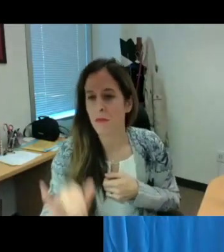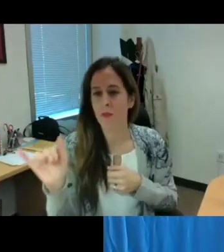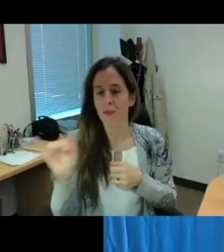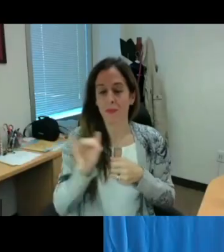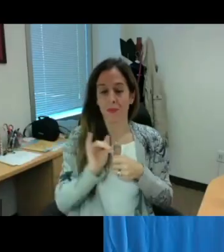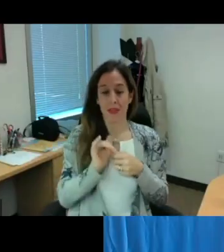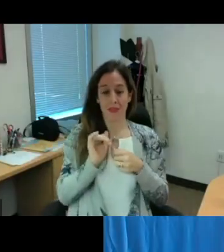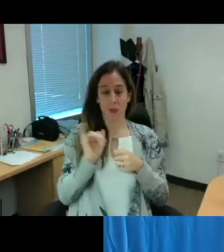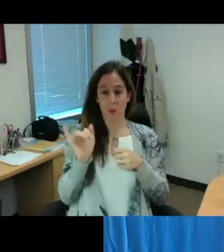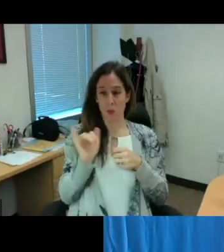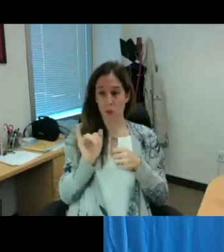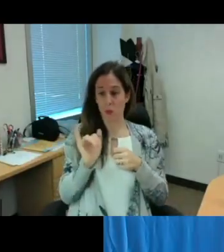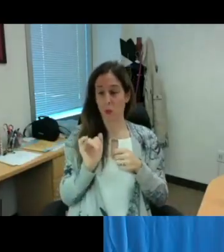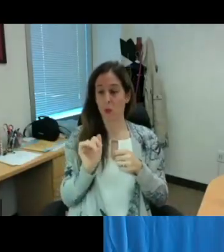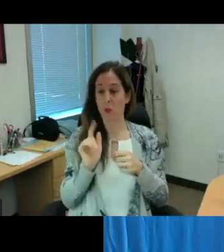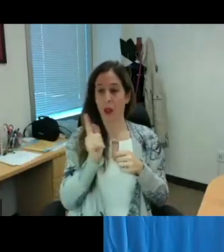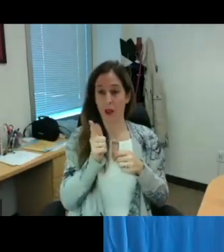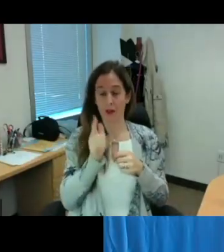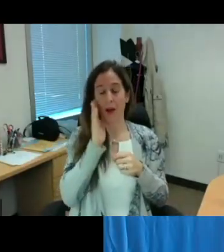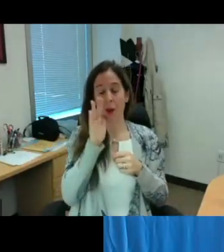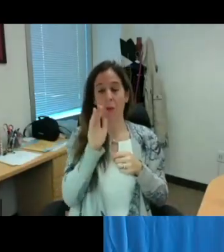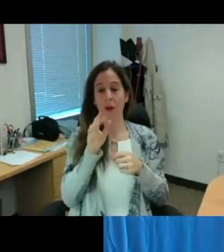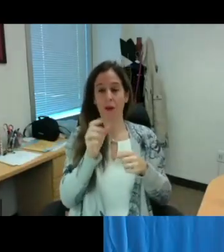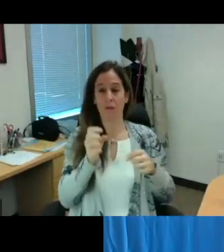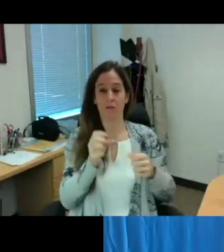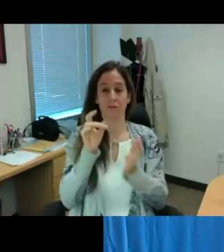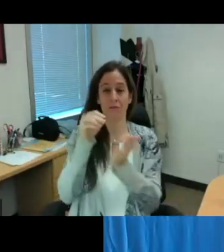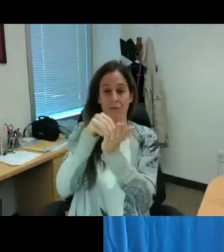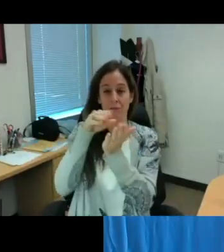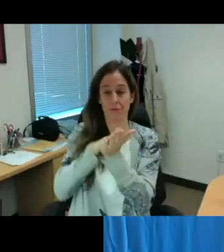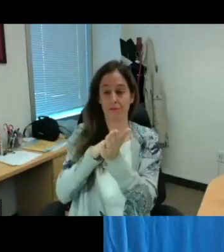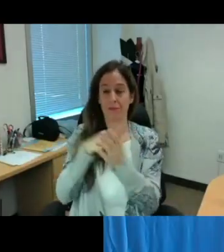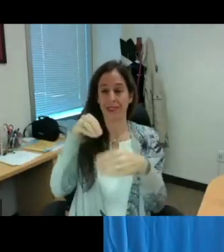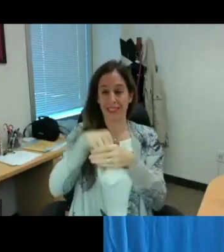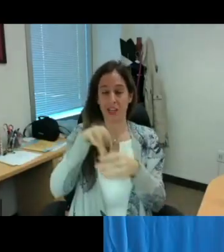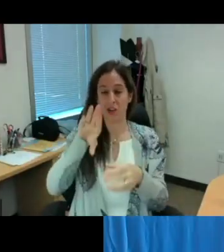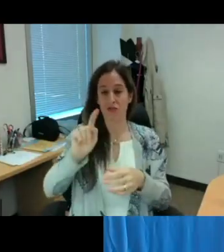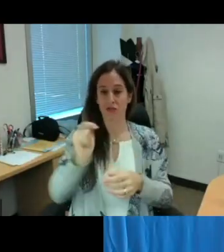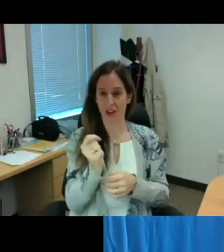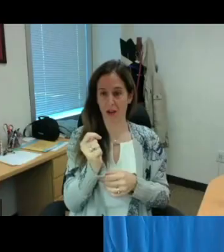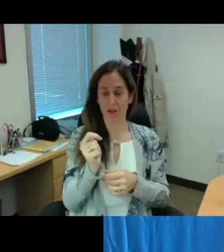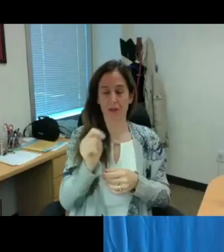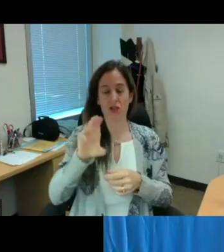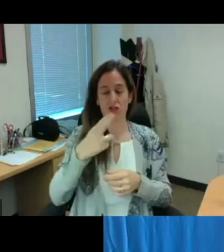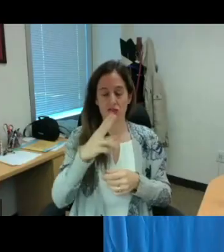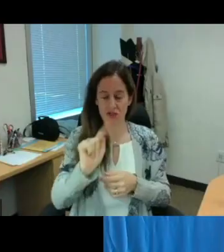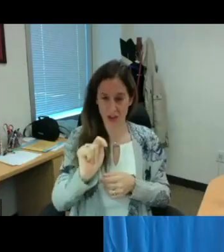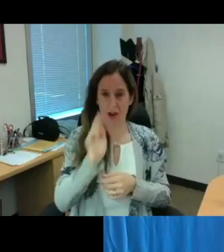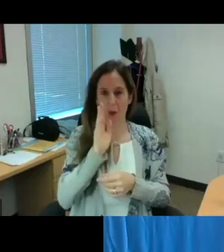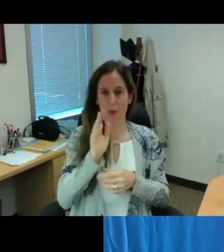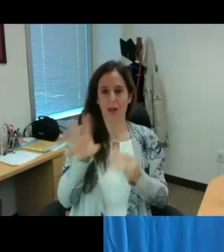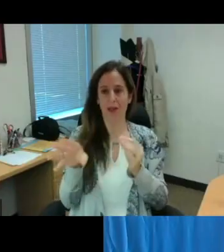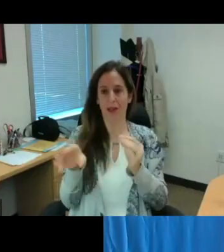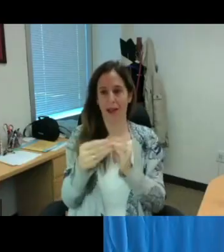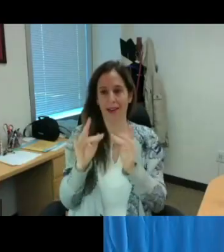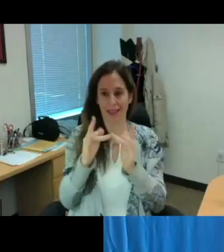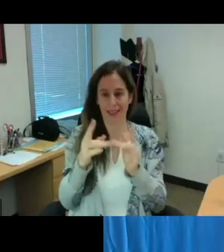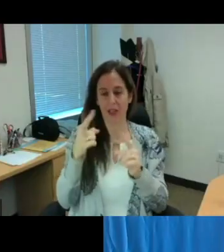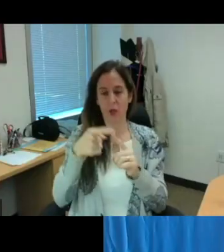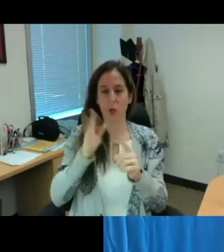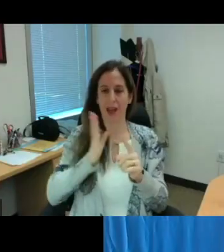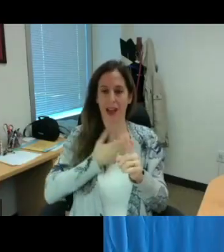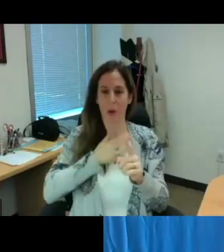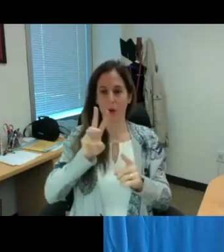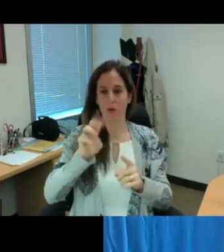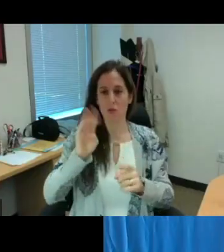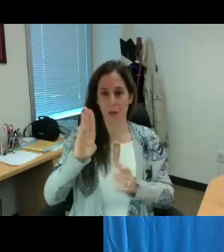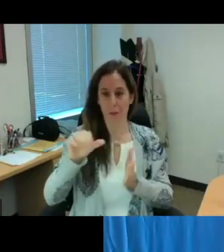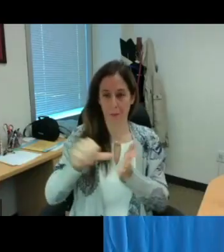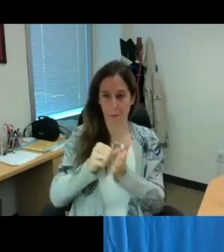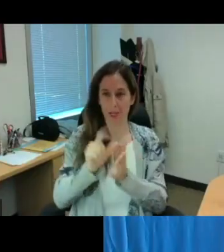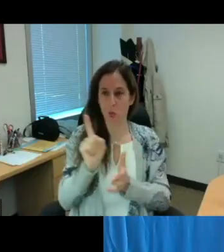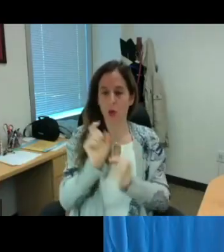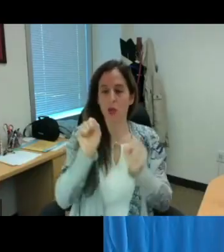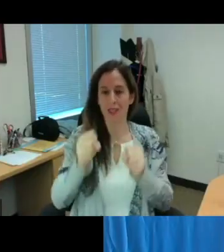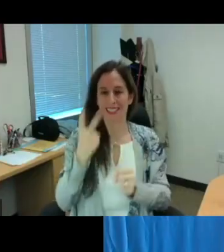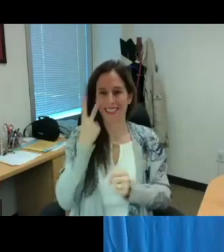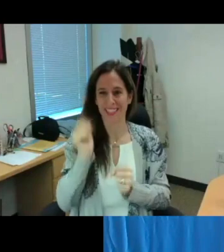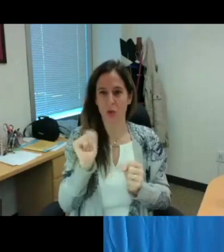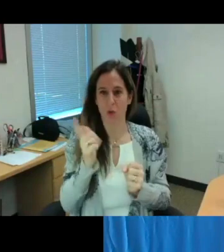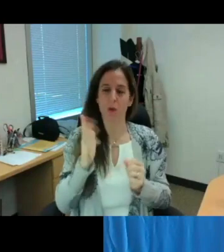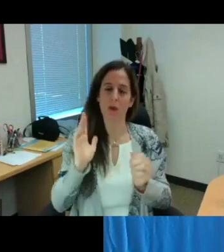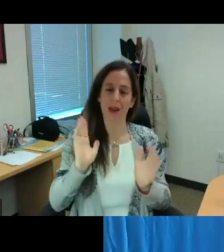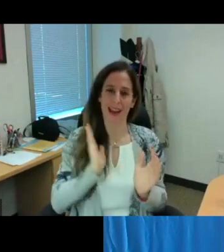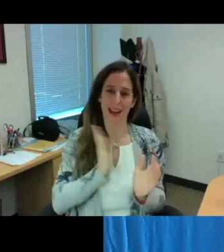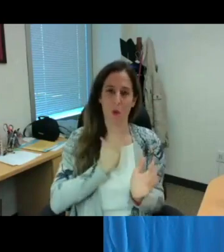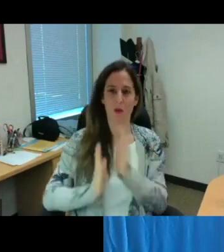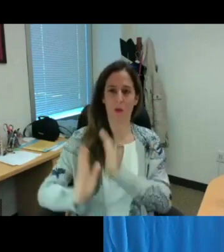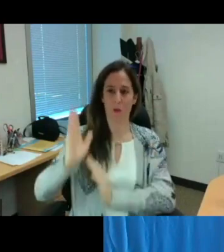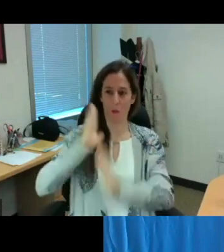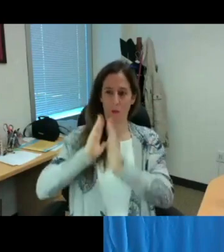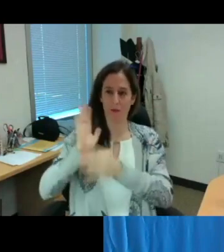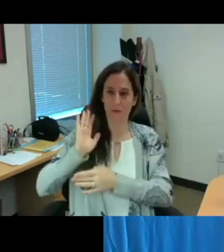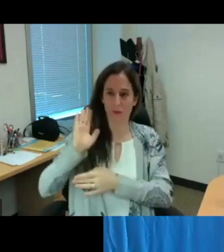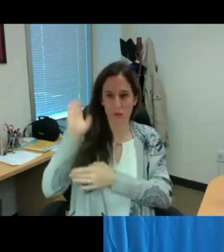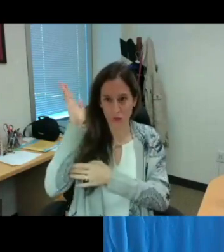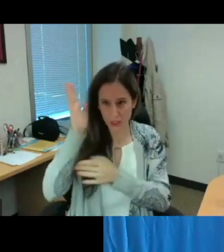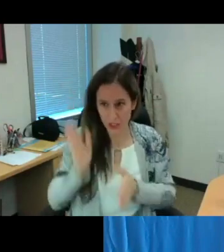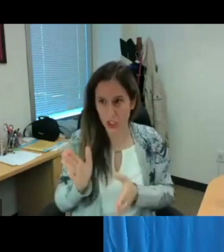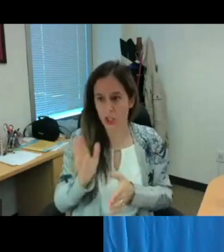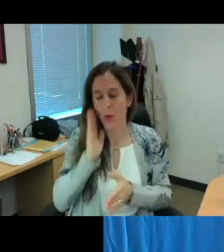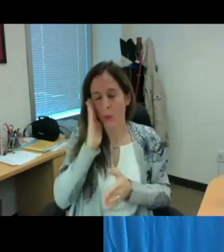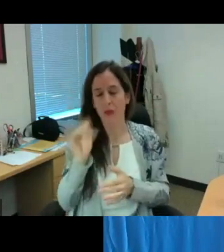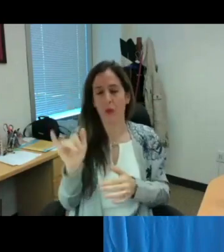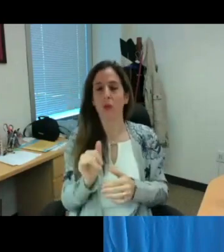there i will al also share a link to our web page where you can see all of the historical